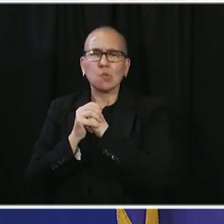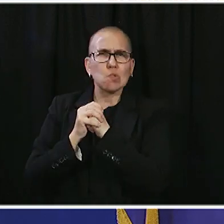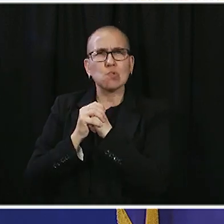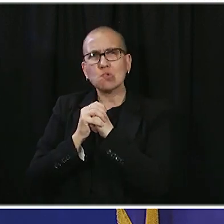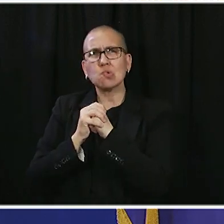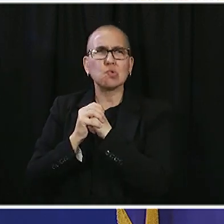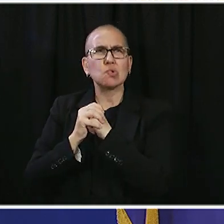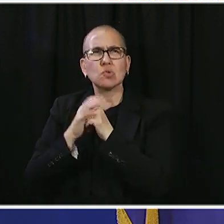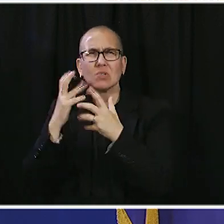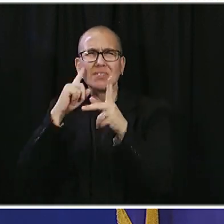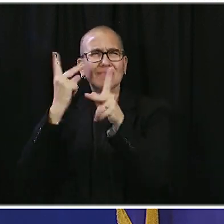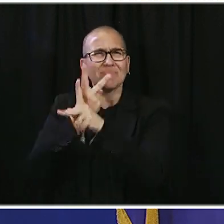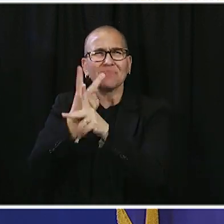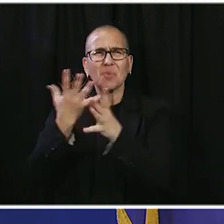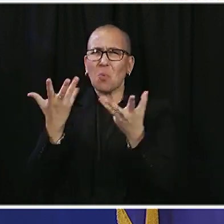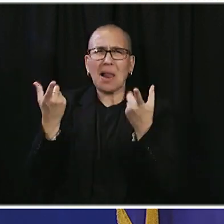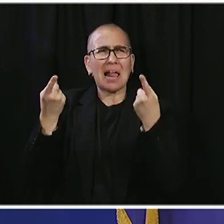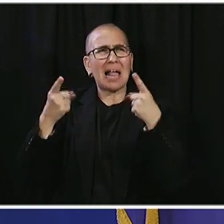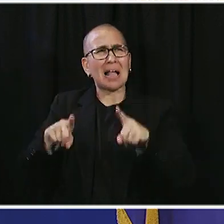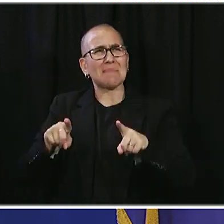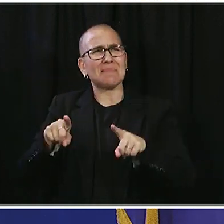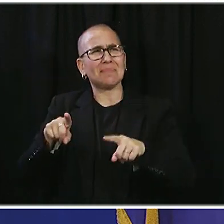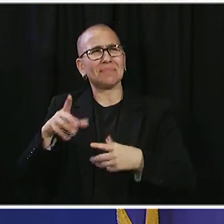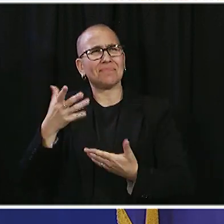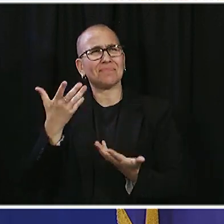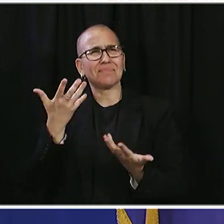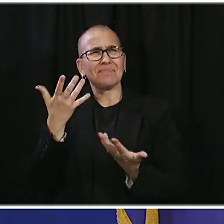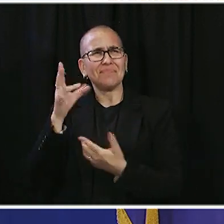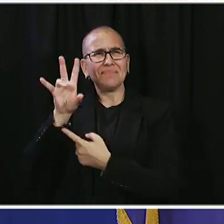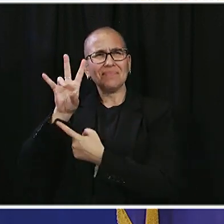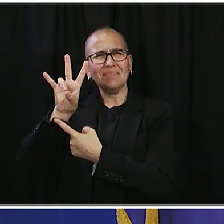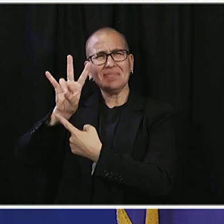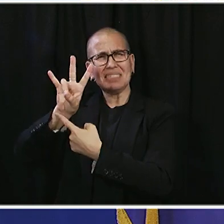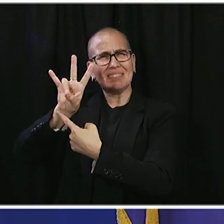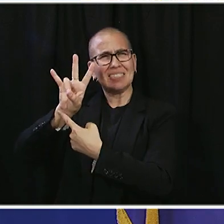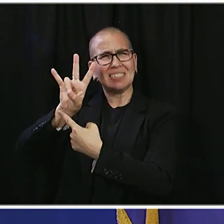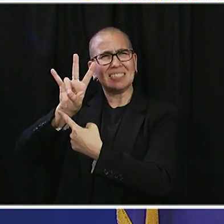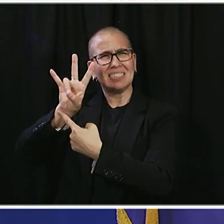I WAS OI A PHONE WITH A COMPANY CALLED THEY WERE YORE